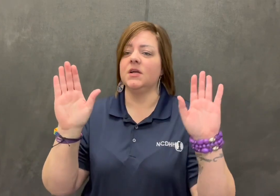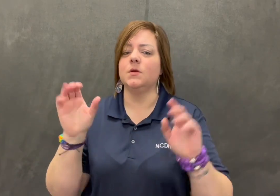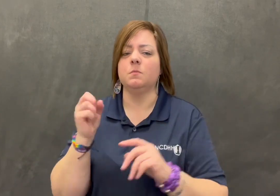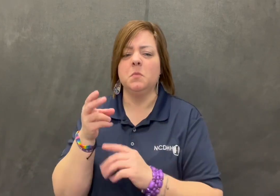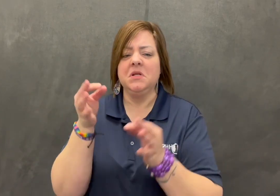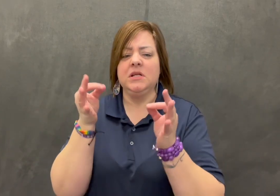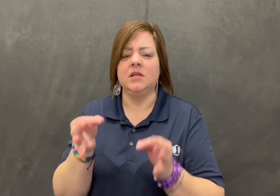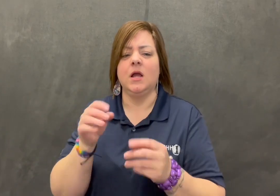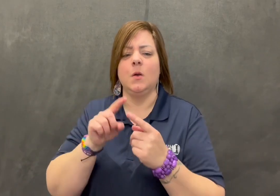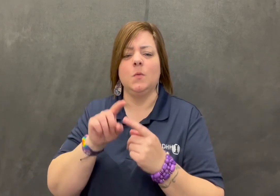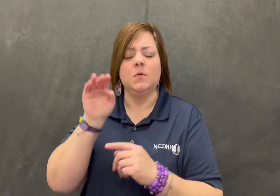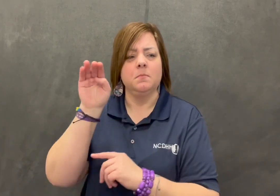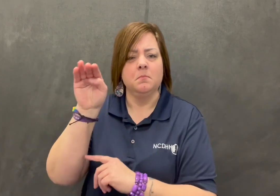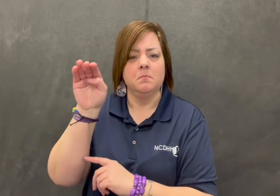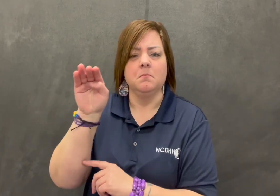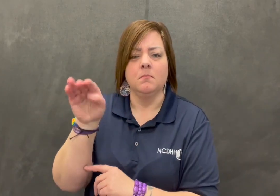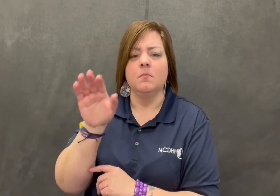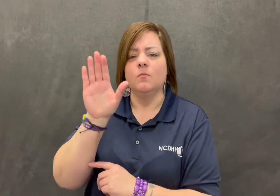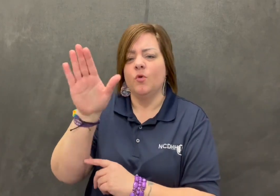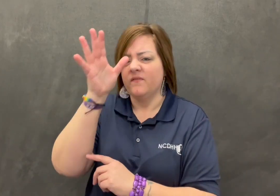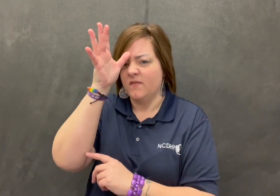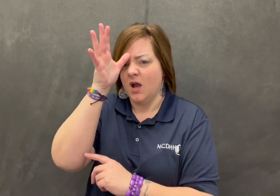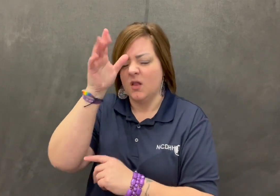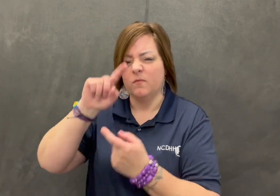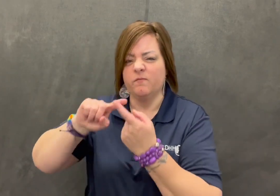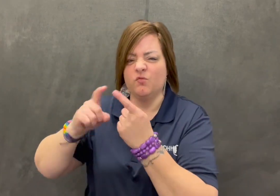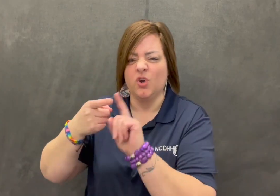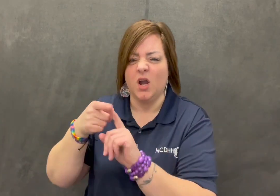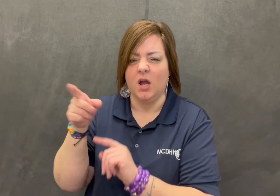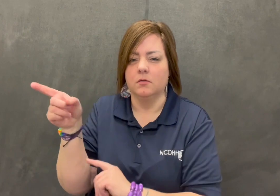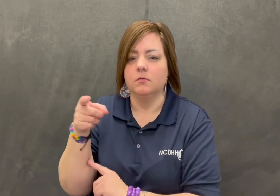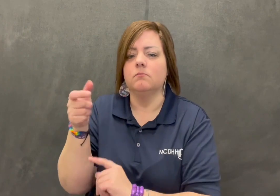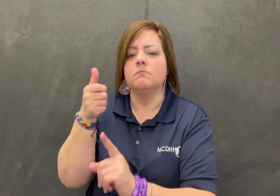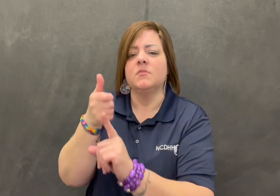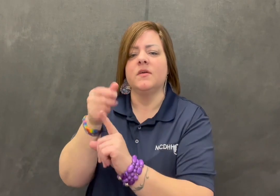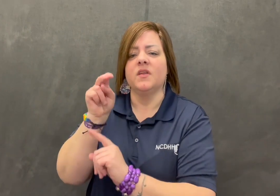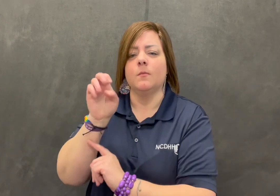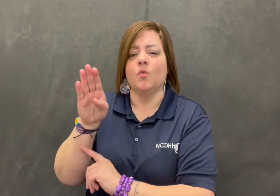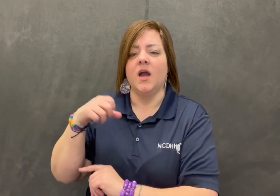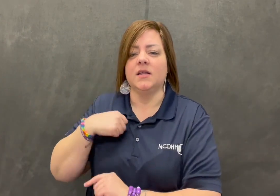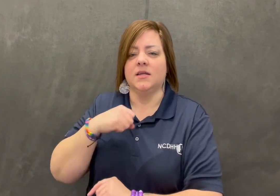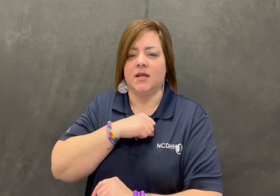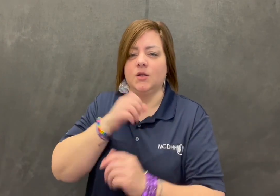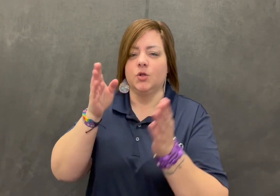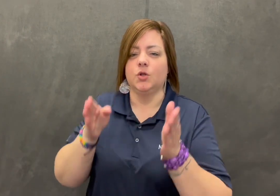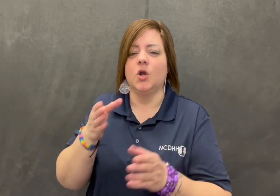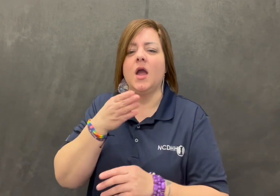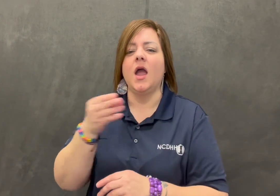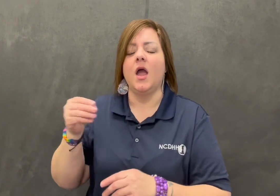When she graduated from Gallaudet she decided to reach out to her father and his friend who